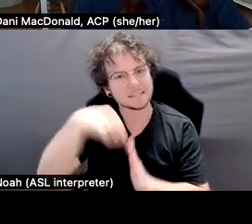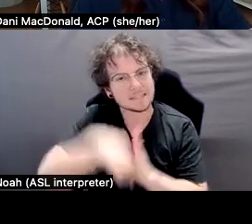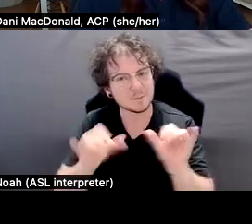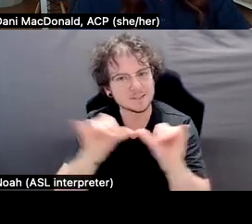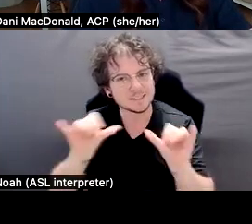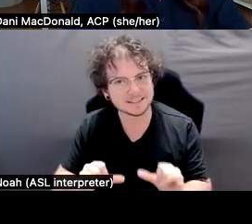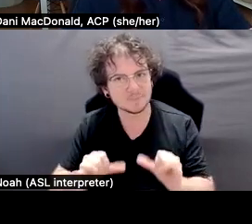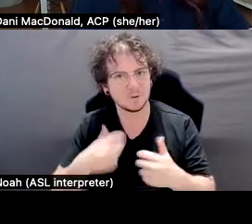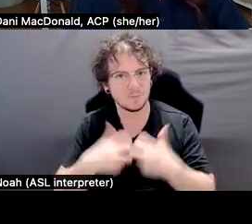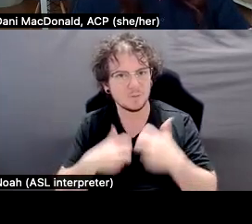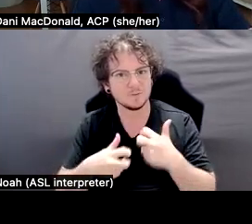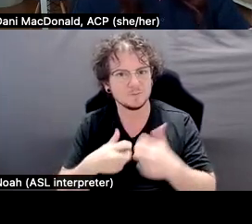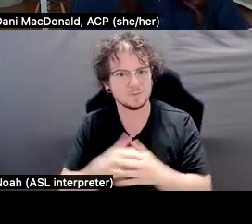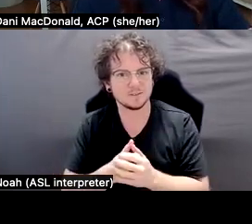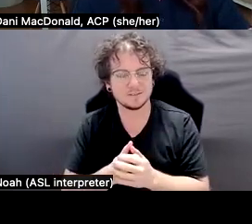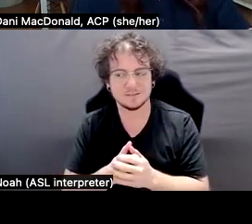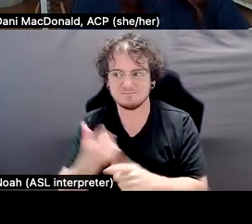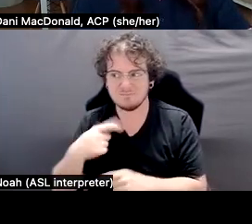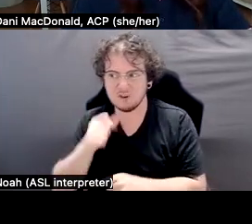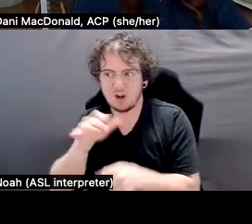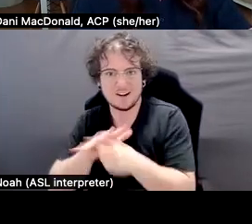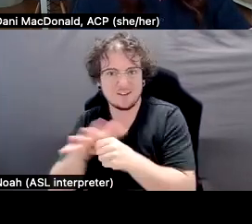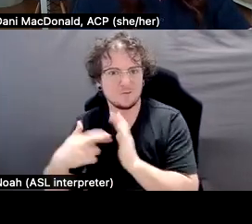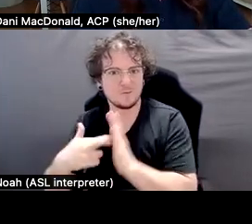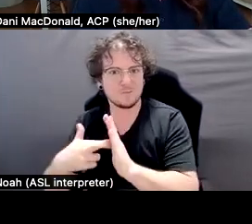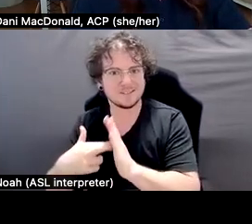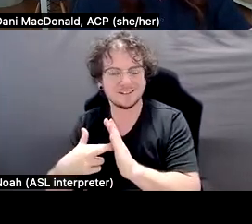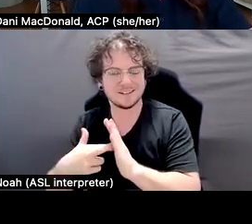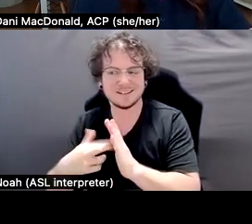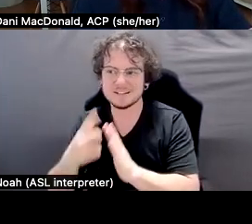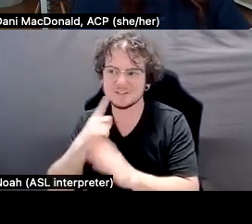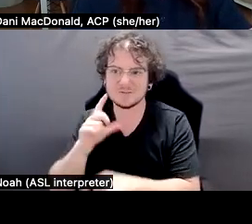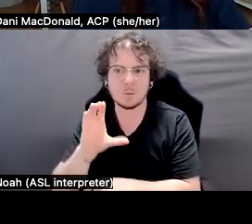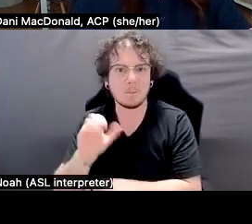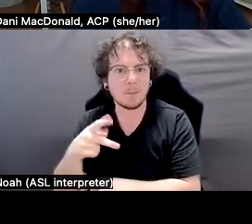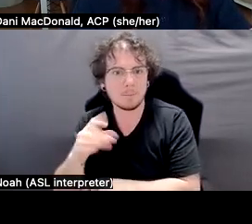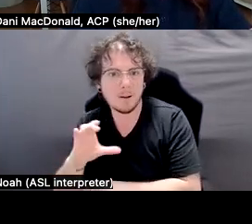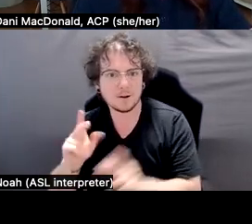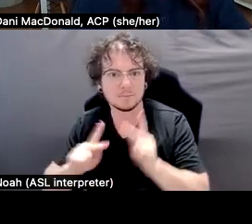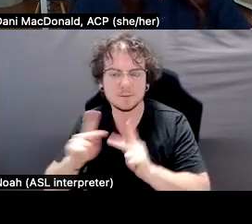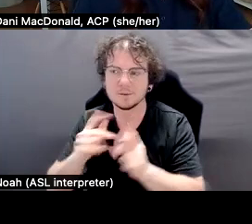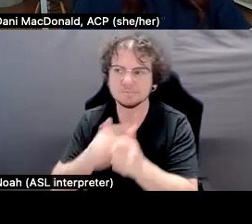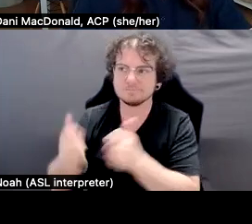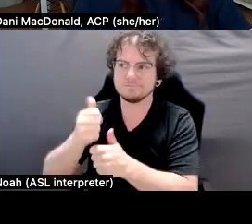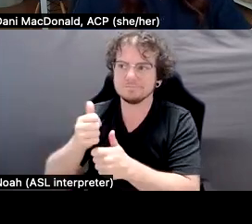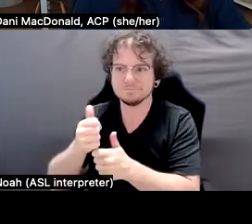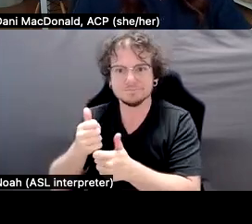underrepresentation of BIPOC folk in senior roles, having respondents come from smaller